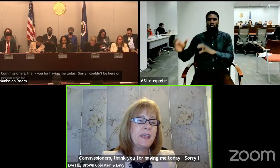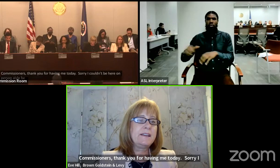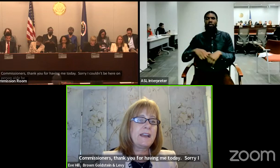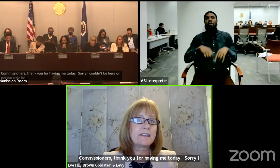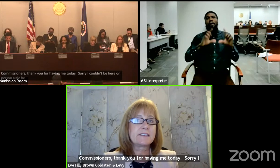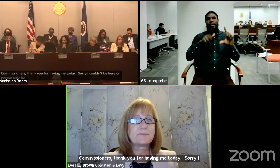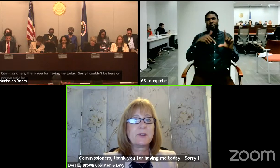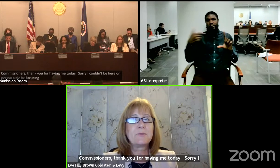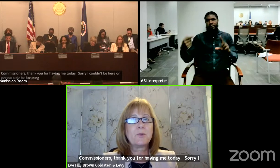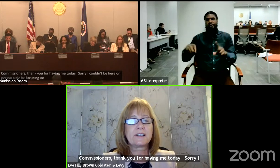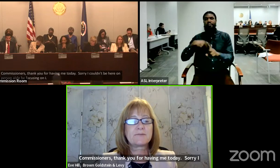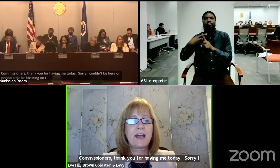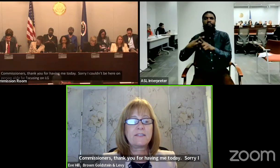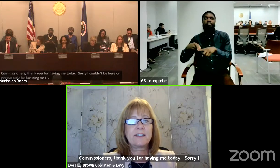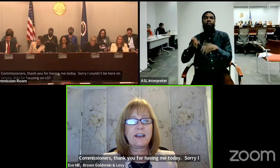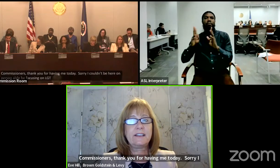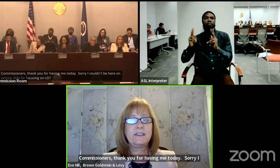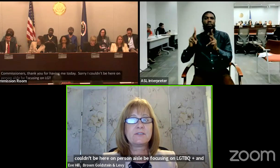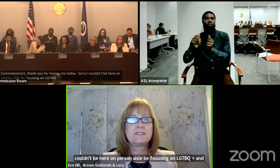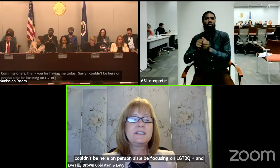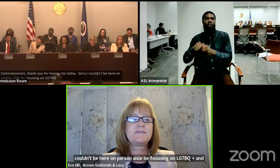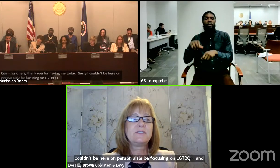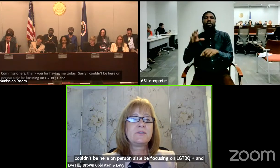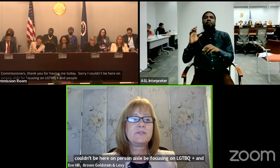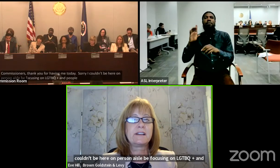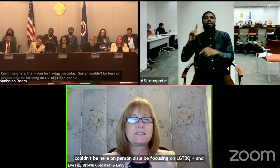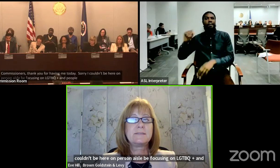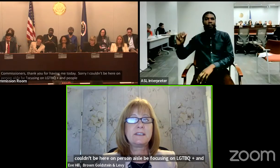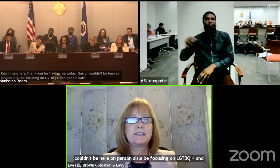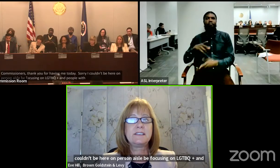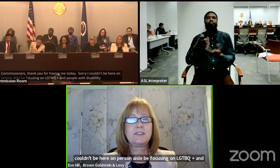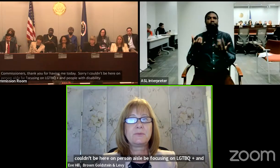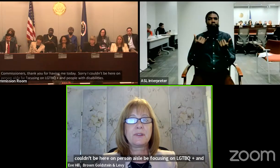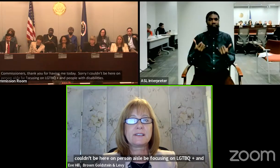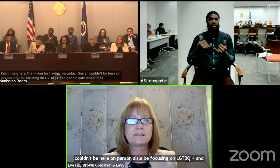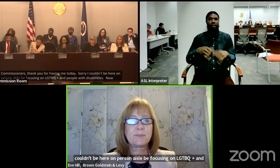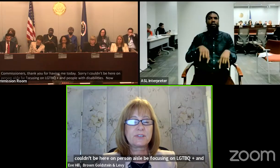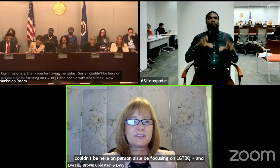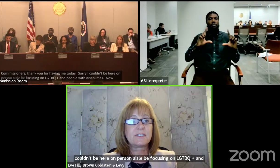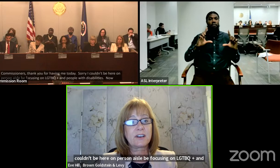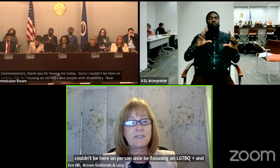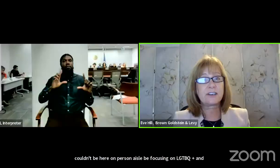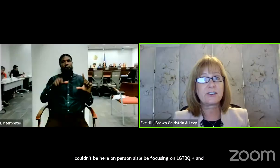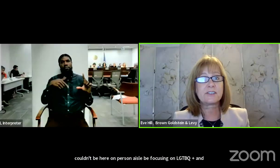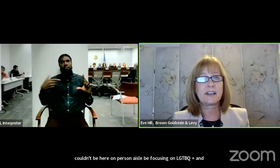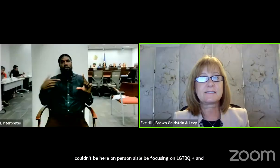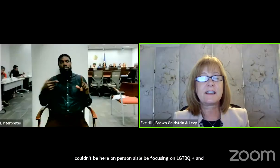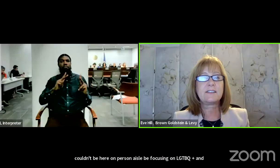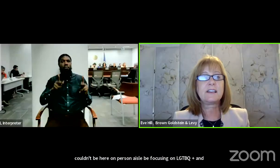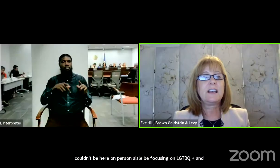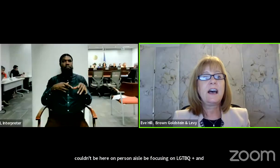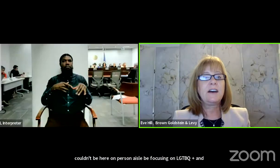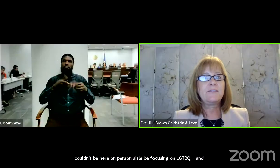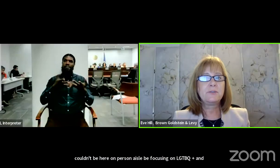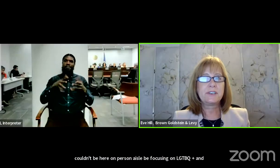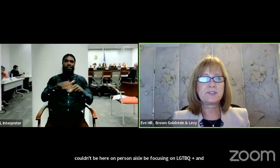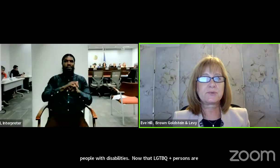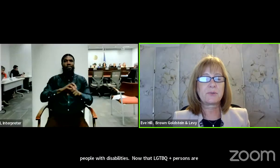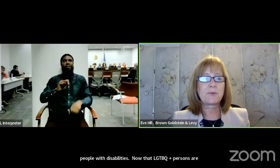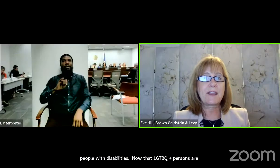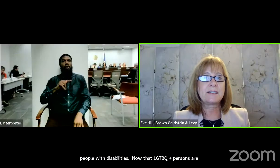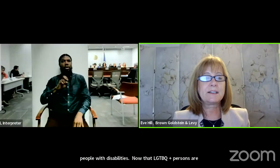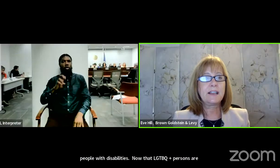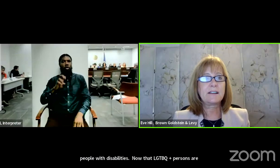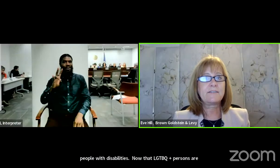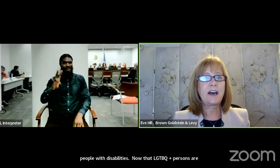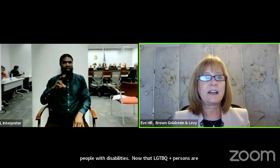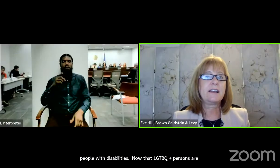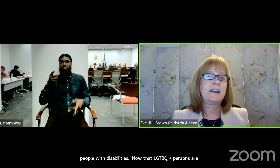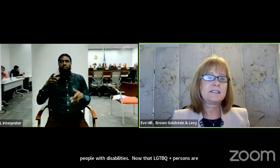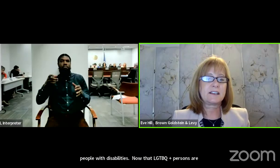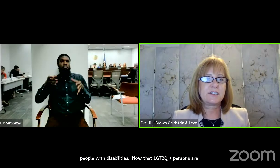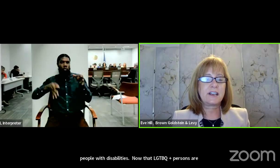Now that LGTBQ + persons are covered under Title VII a few issues will remain to be clarified such